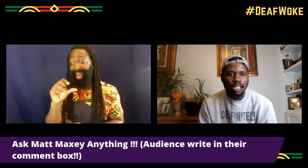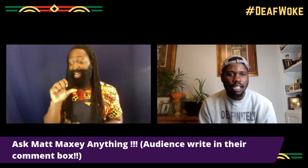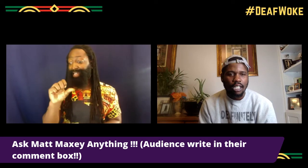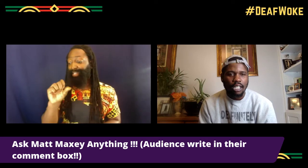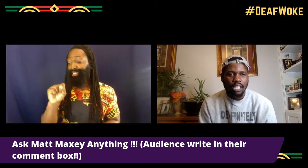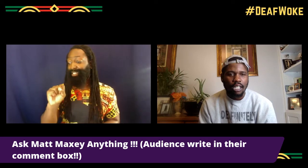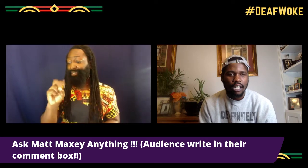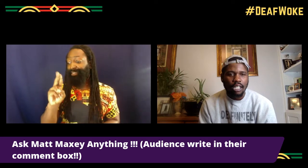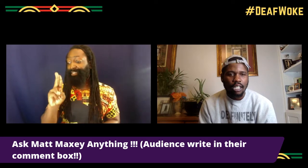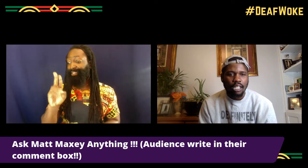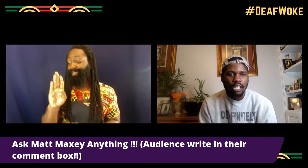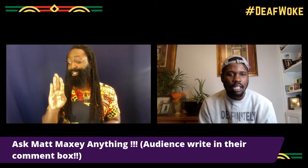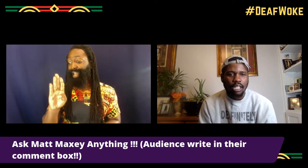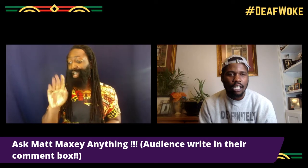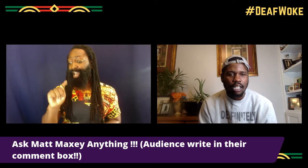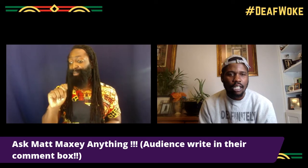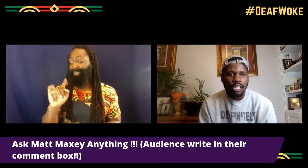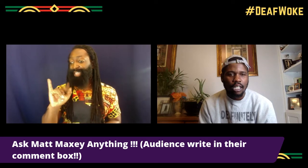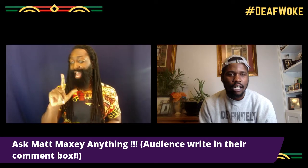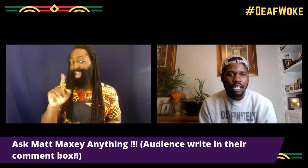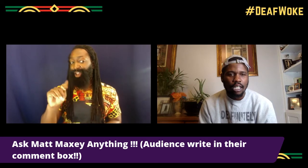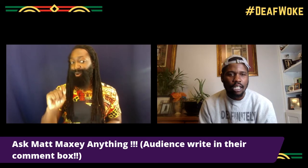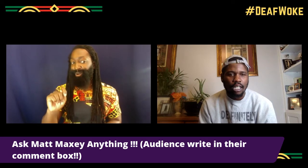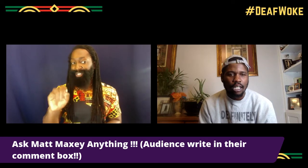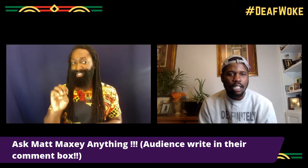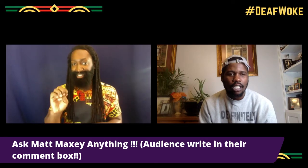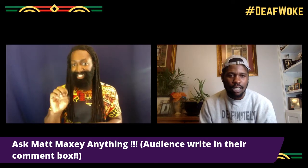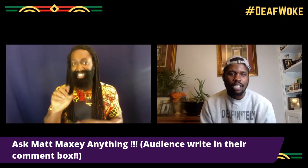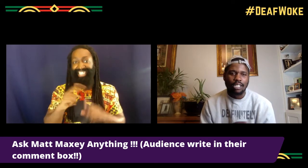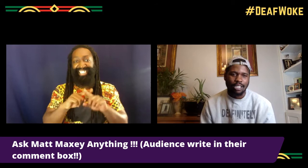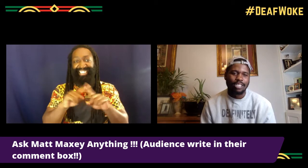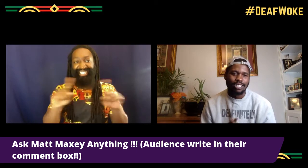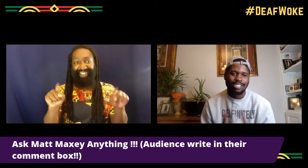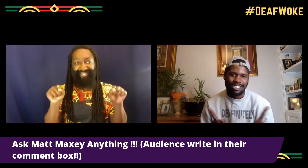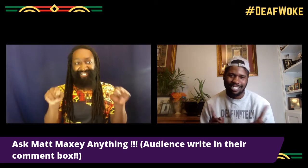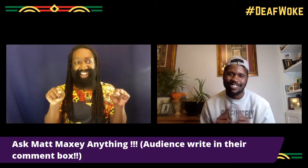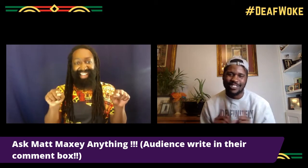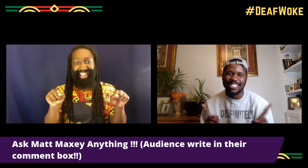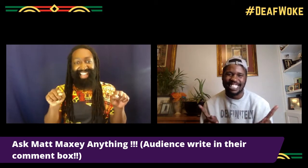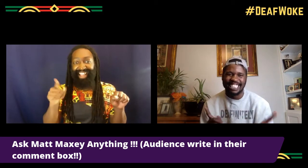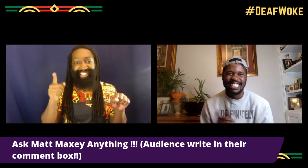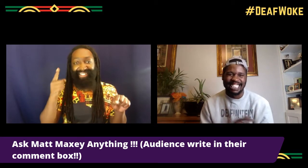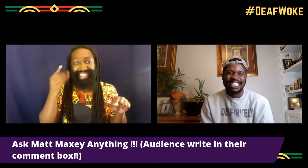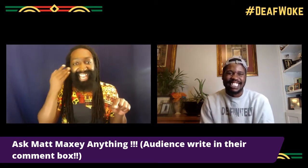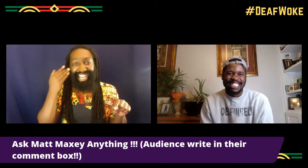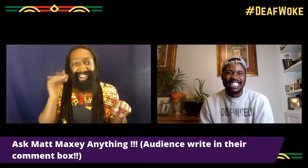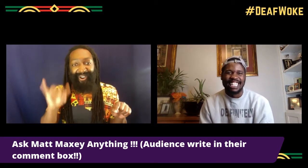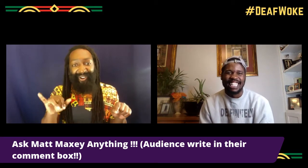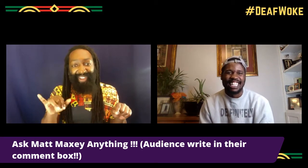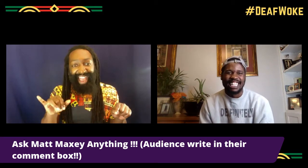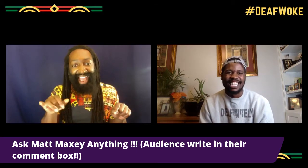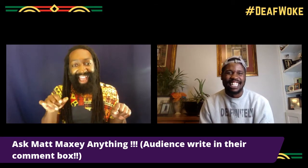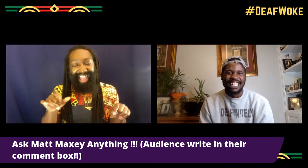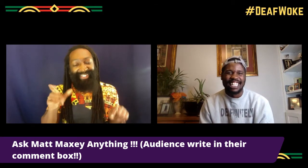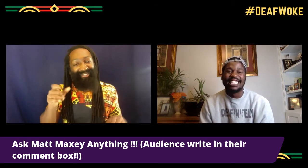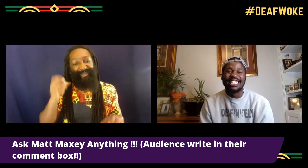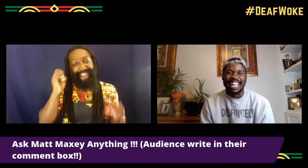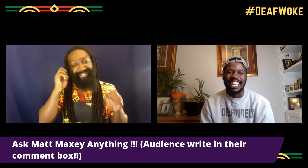that captions and subtitles are a different thing. Yeah.